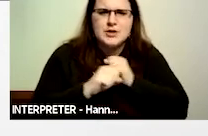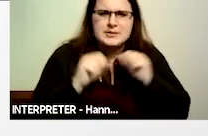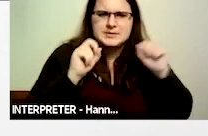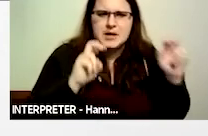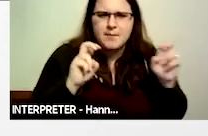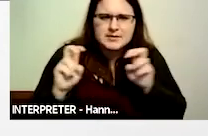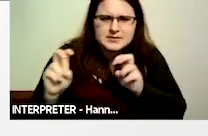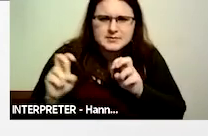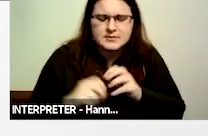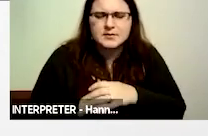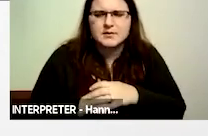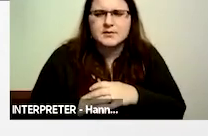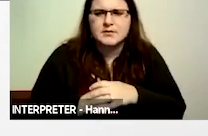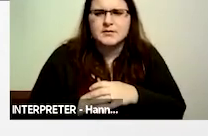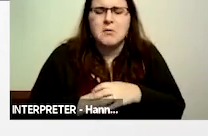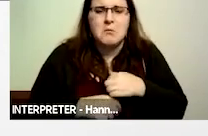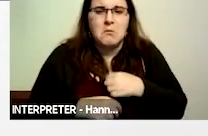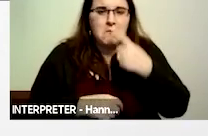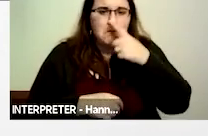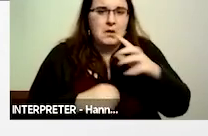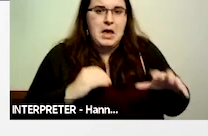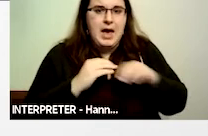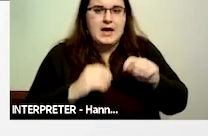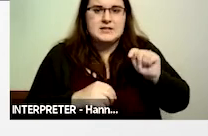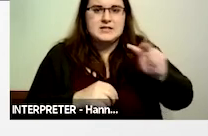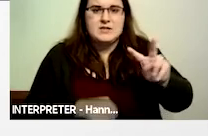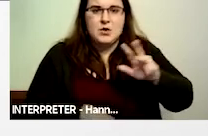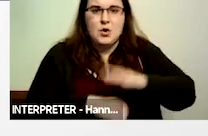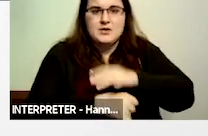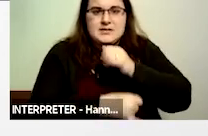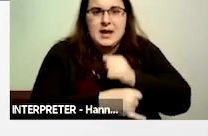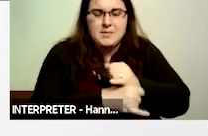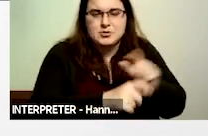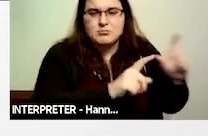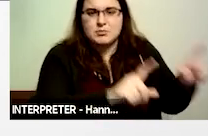idea of putting it on monitors around campus but that's fine as long as we got center on campus so